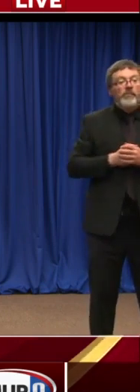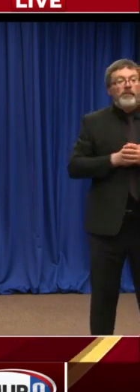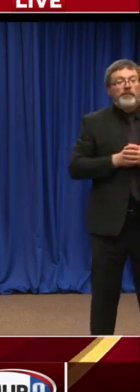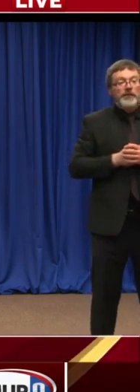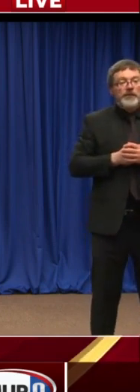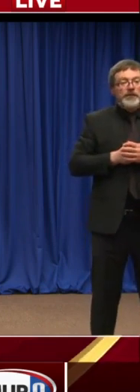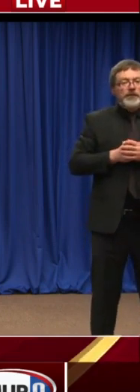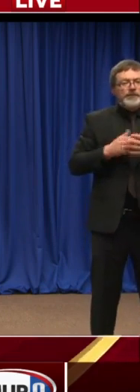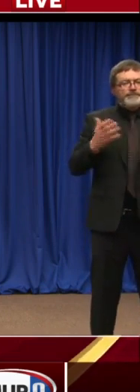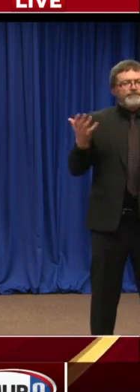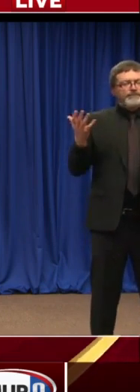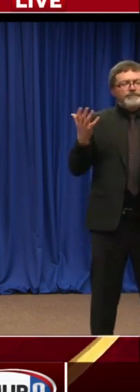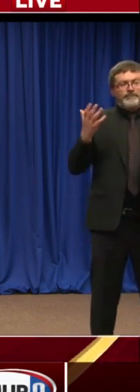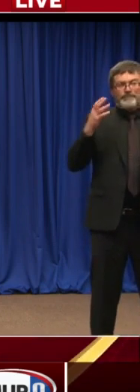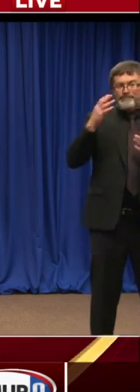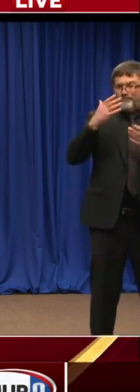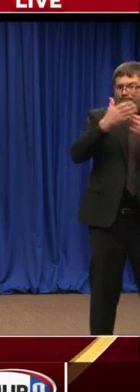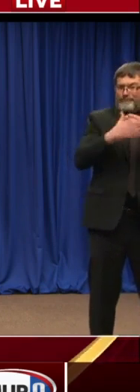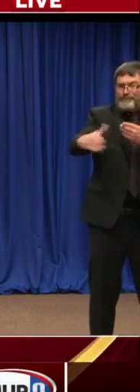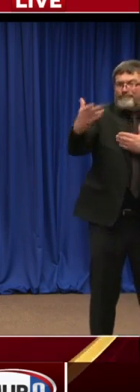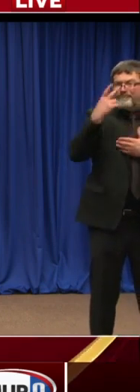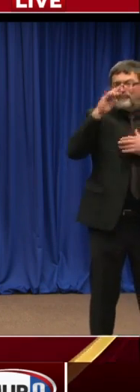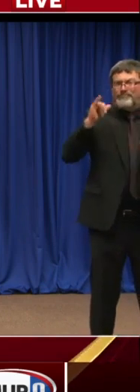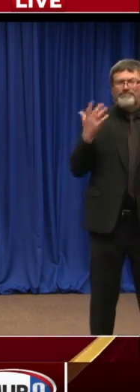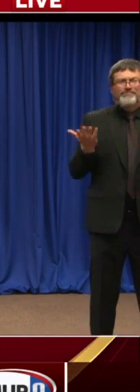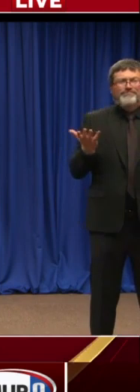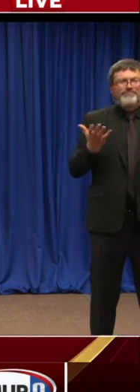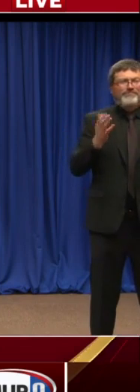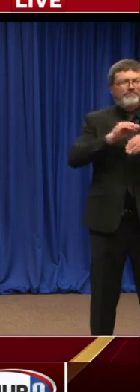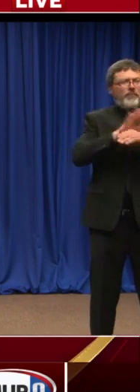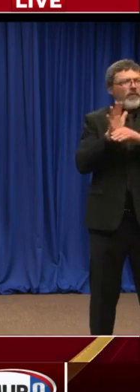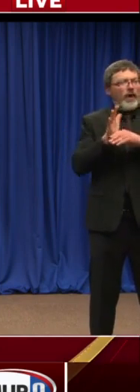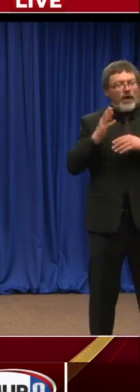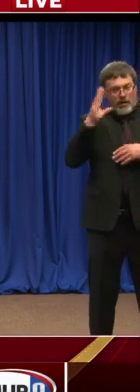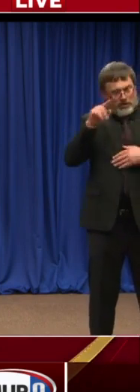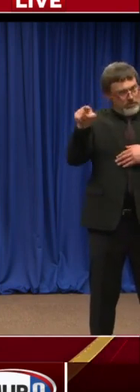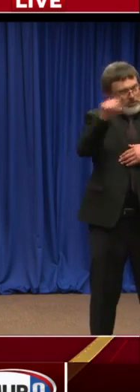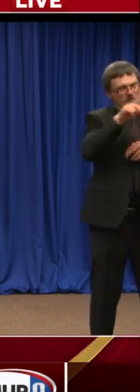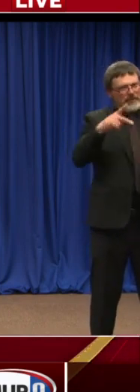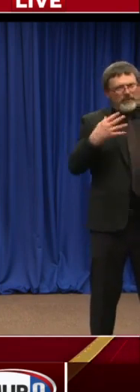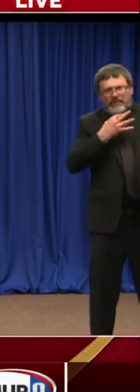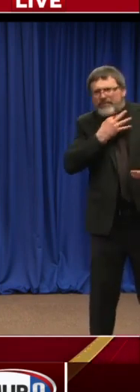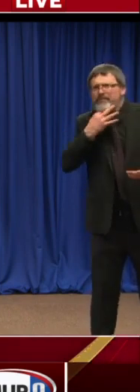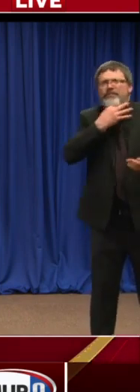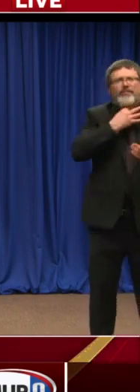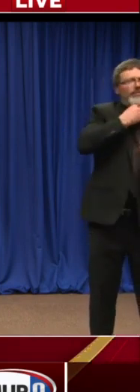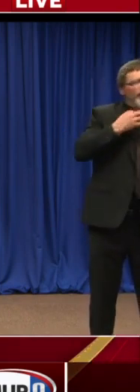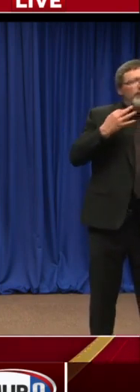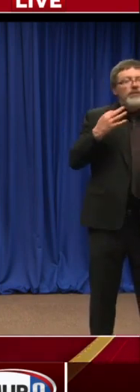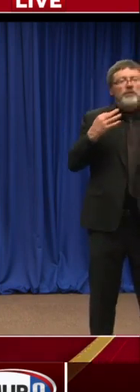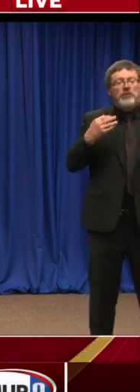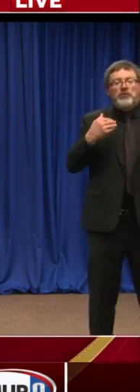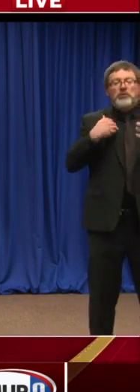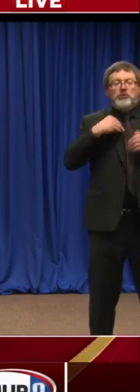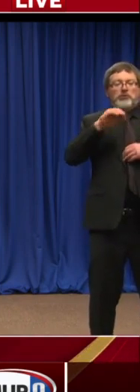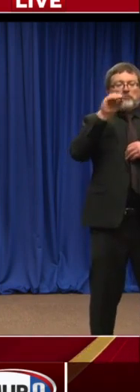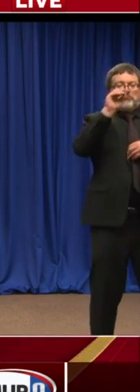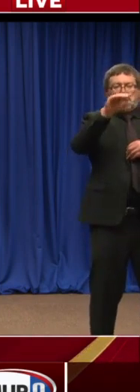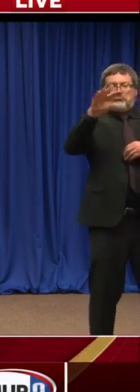SO WHAT IS THE FUTURE OF THE EPIDEMIC OF COVID-19 IN NEW HAMPSHIRE, RIGHT? THAT IS THE BIG QUESTION WHAT PEOPLE WANT TO KNOW?